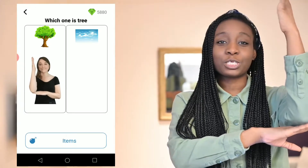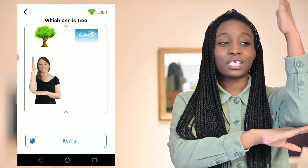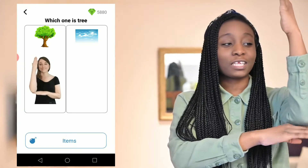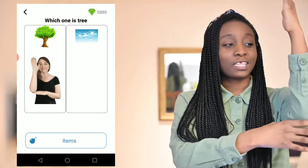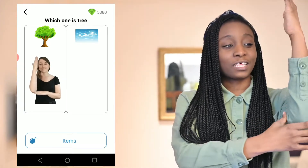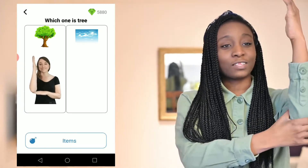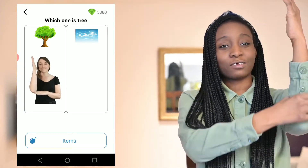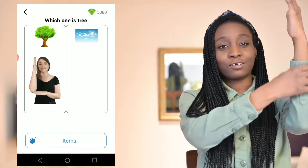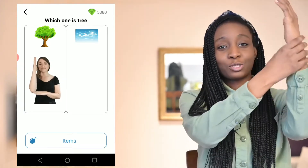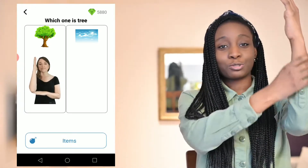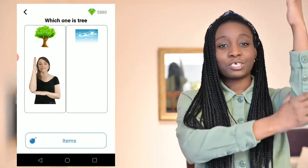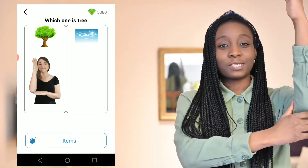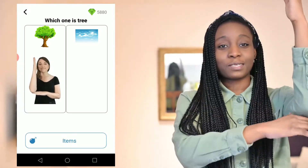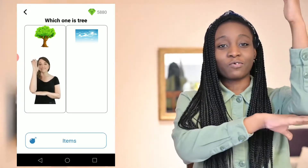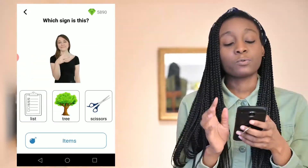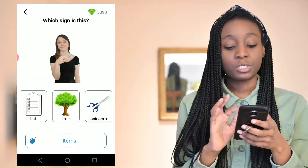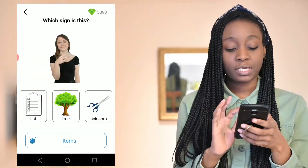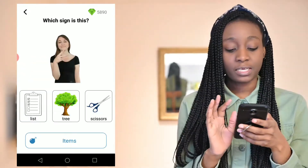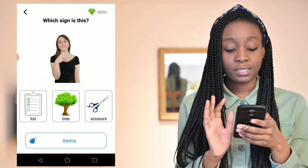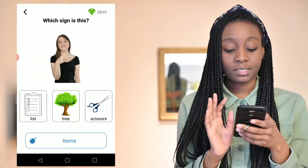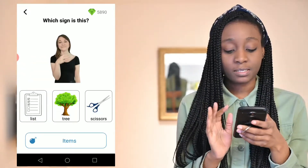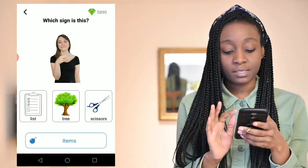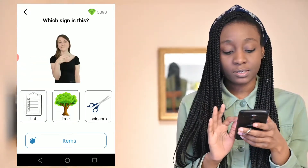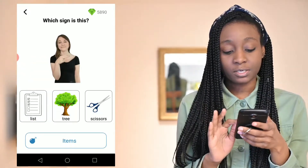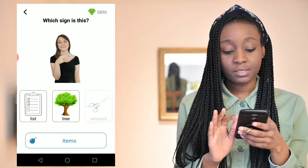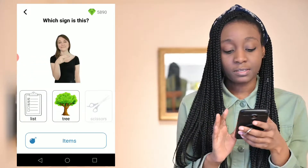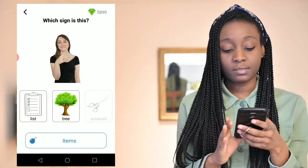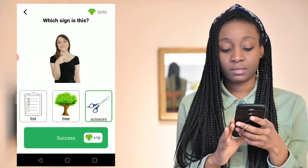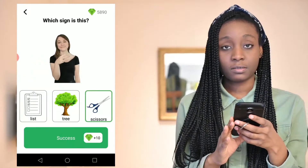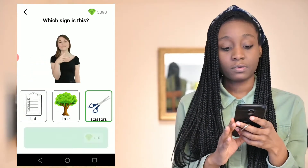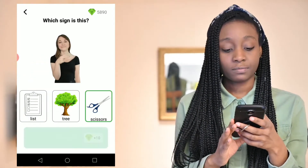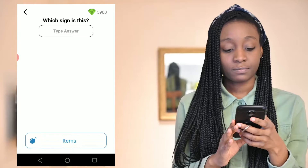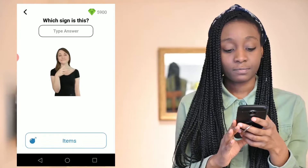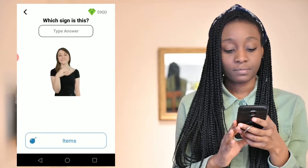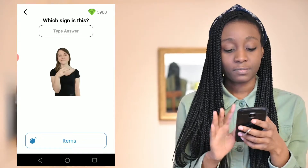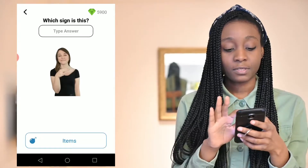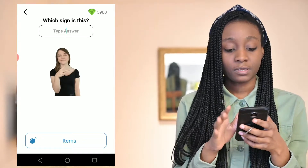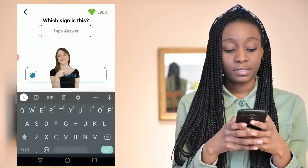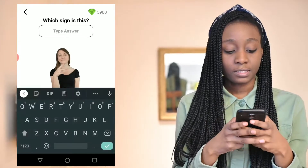shaking and then the tree itself. Q: Which sign is this? A: Scissors